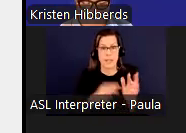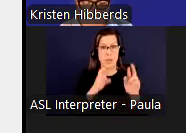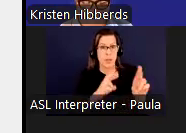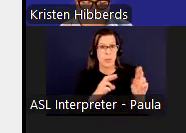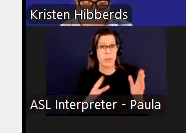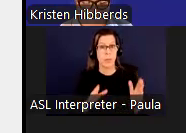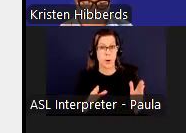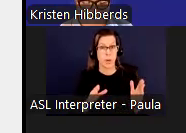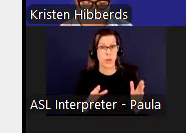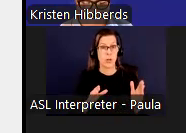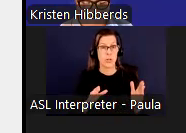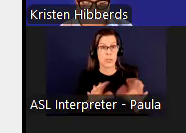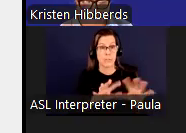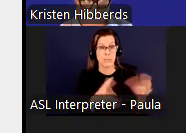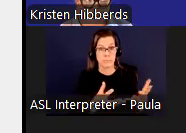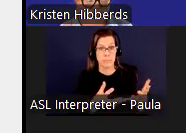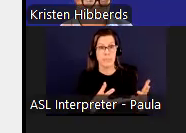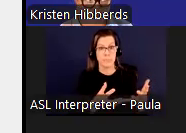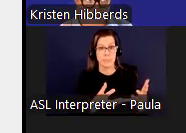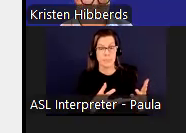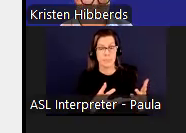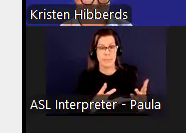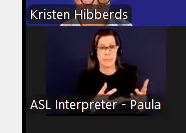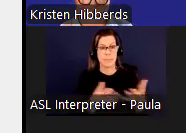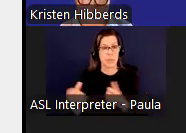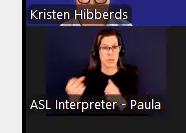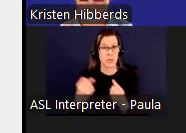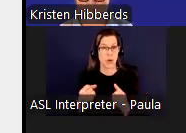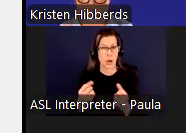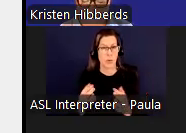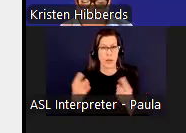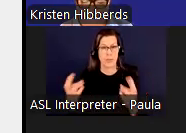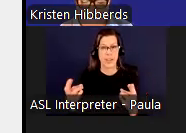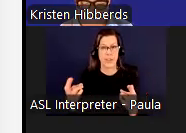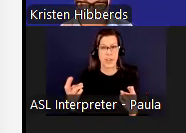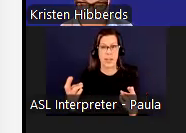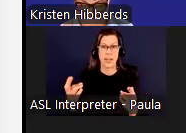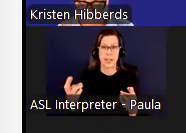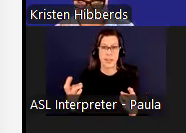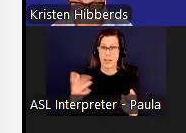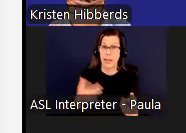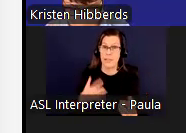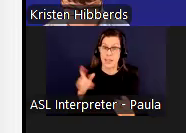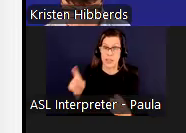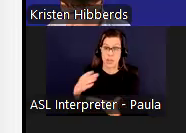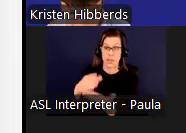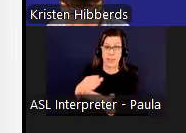reporters just to strong recommendation, I feel for me of listing out the the mandatory reporters.